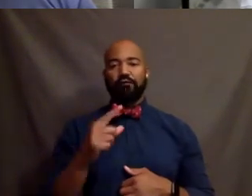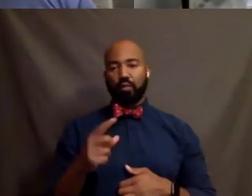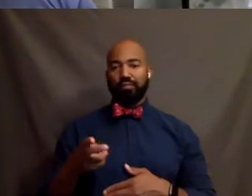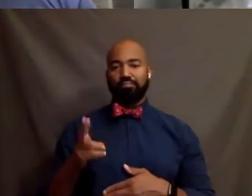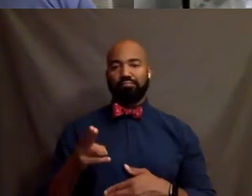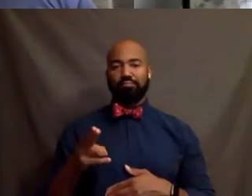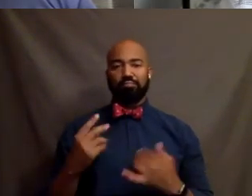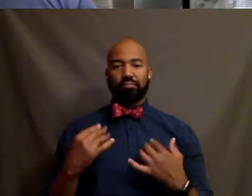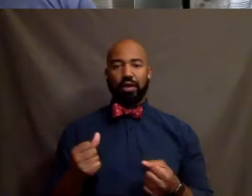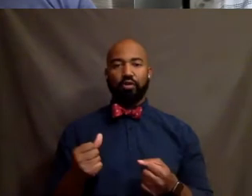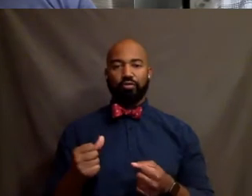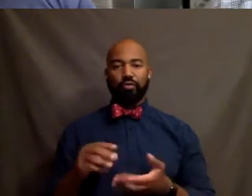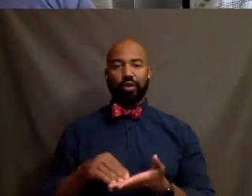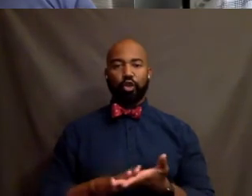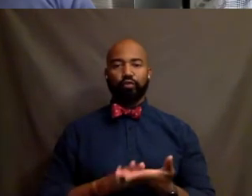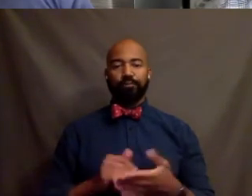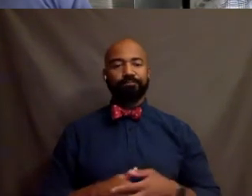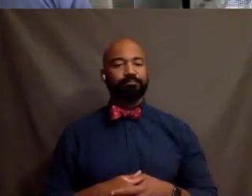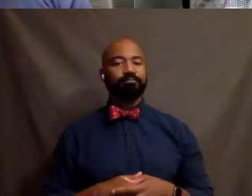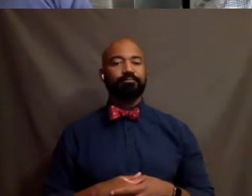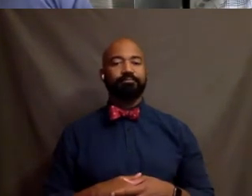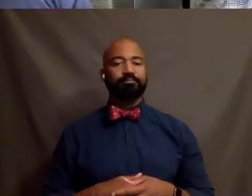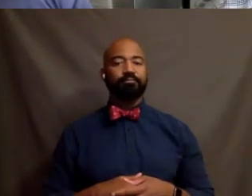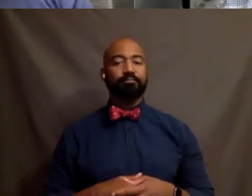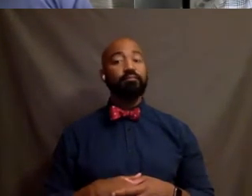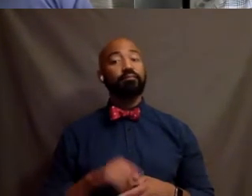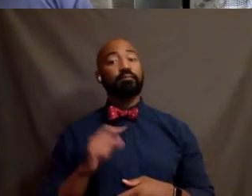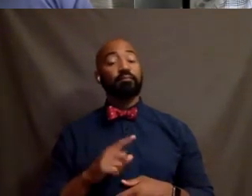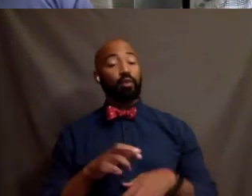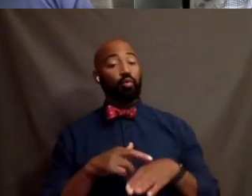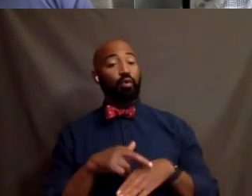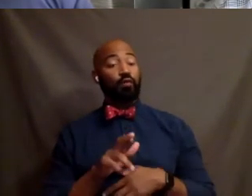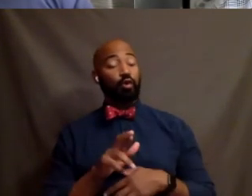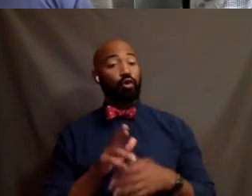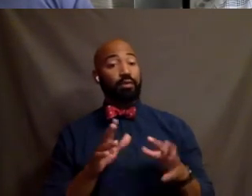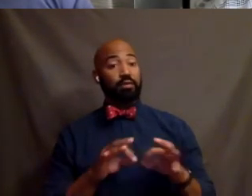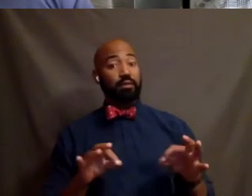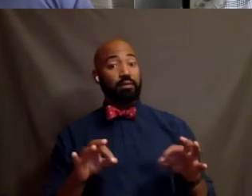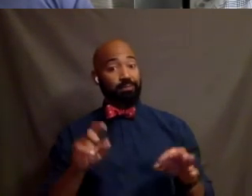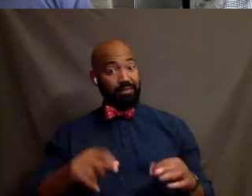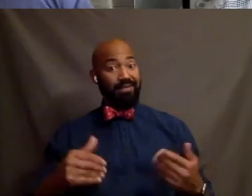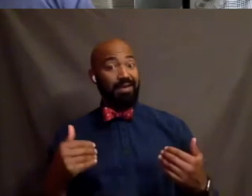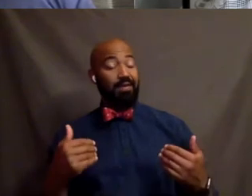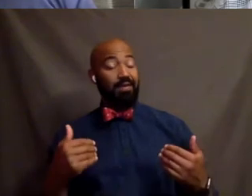Question is about, is a referral necessary to get an appointment to discuss hormone therapy at the Inclusion health clinic?